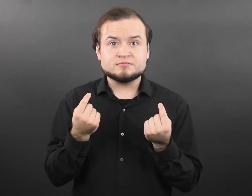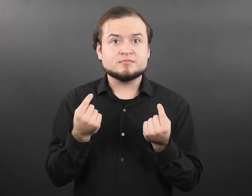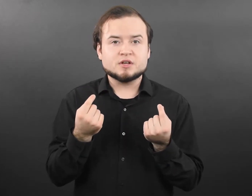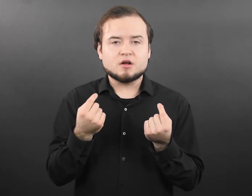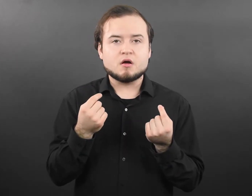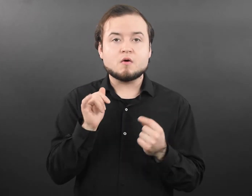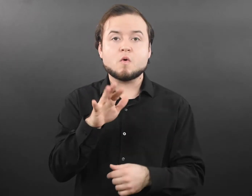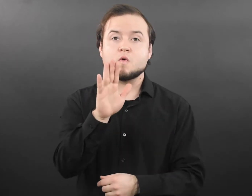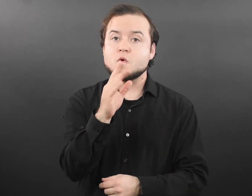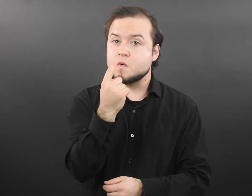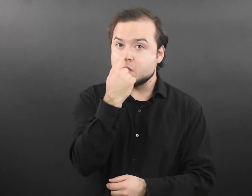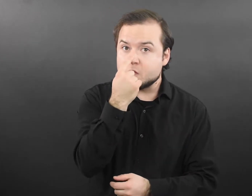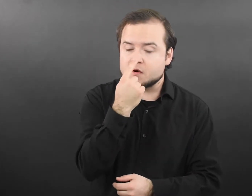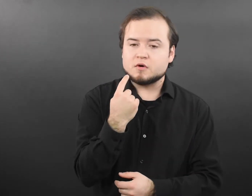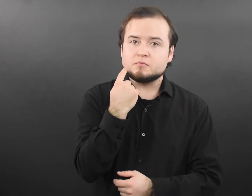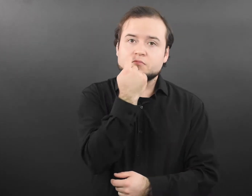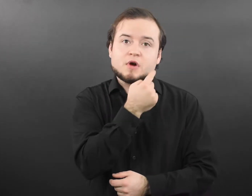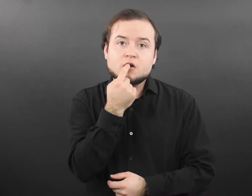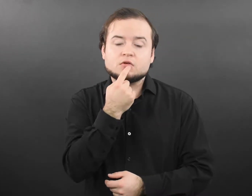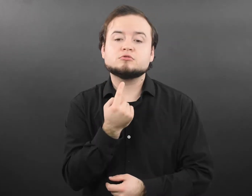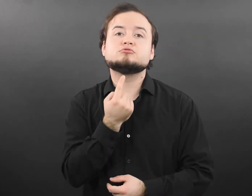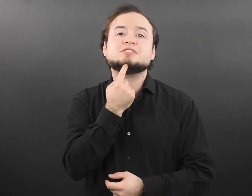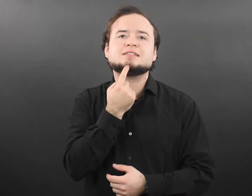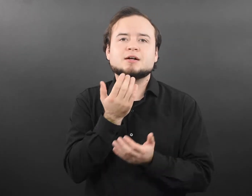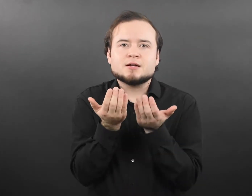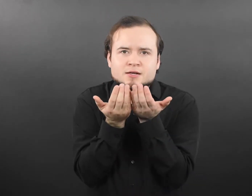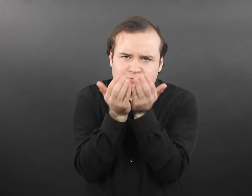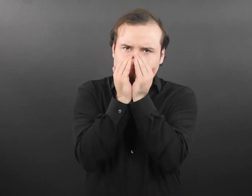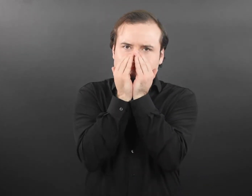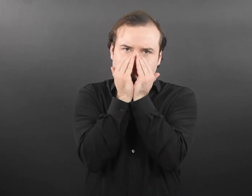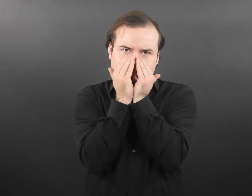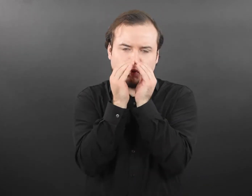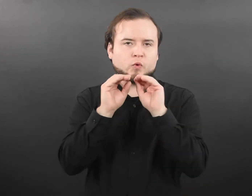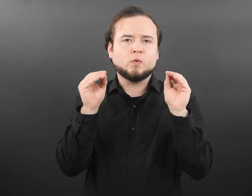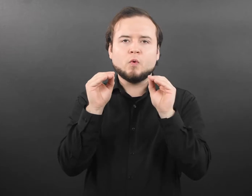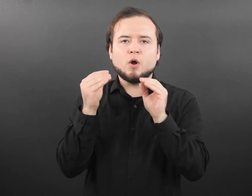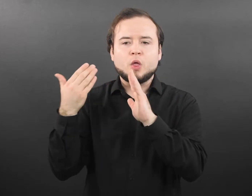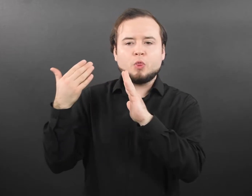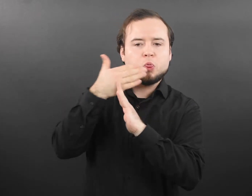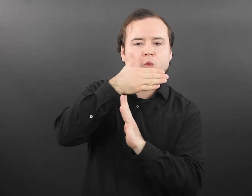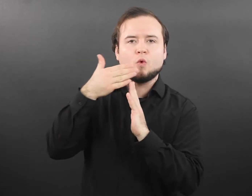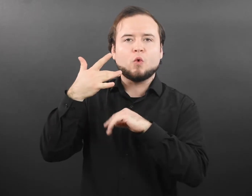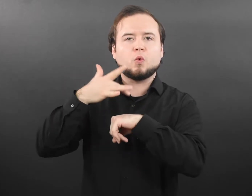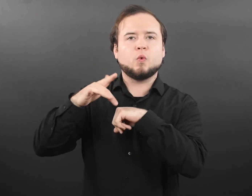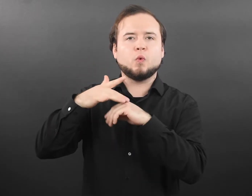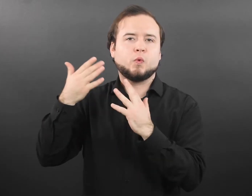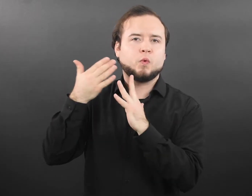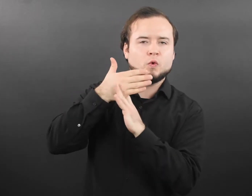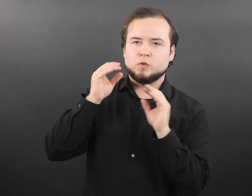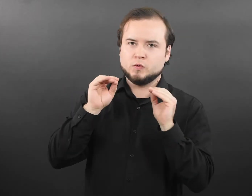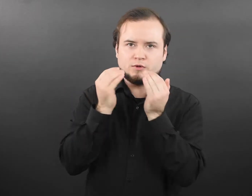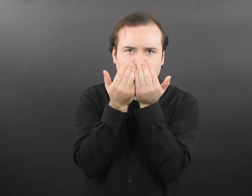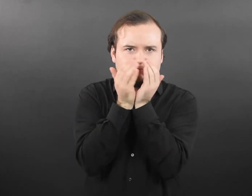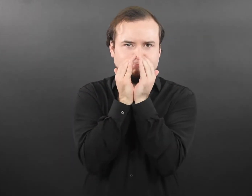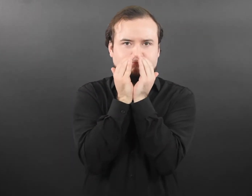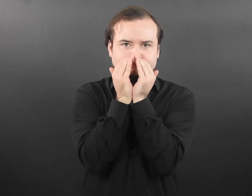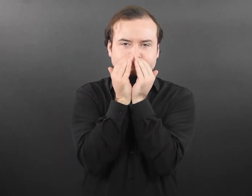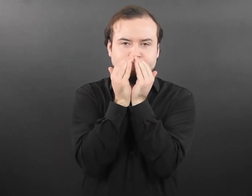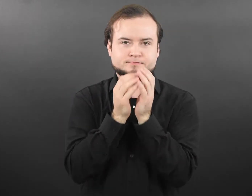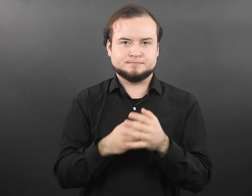Well-fitting mask: A mask that fits snugly over your nose, mouth, and chin, without gaps